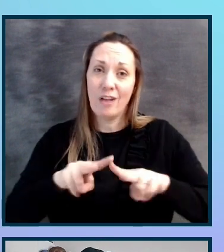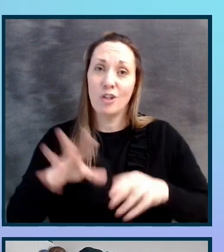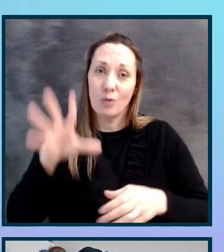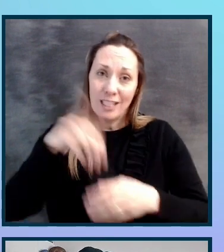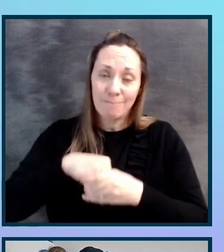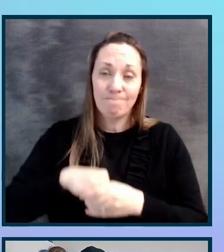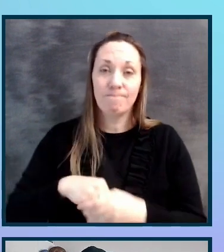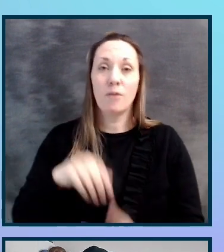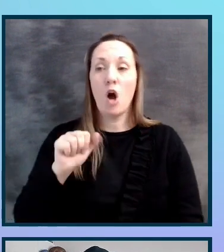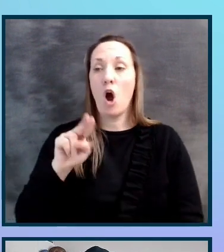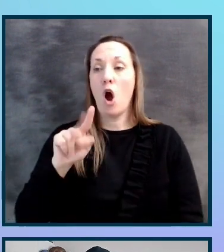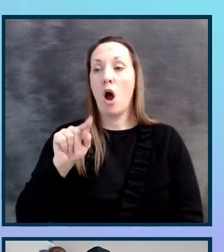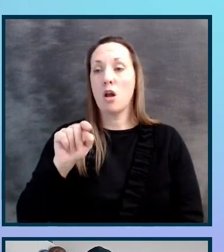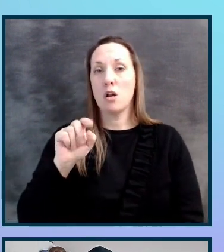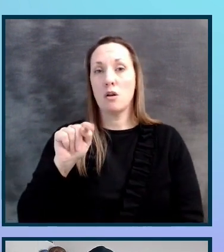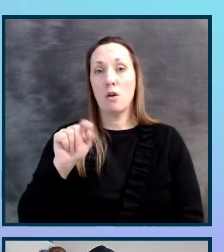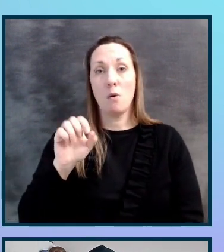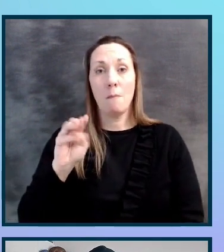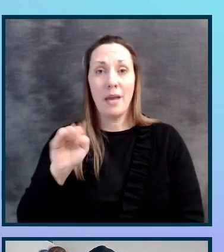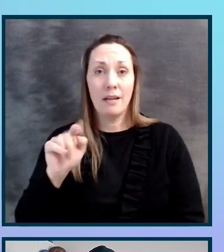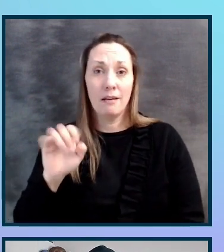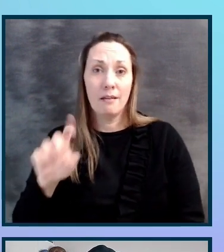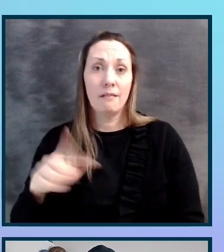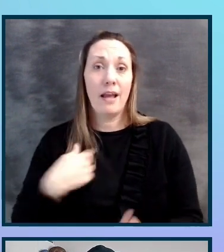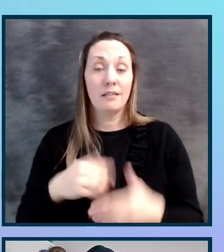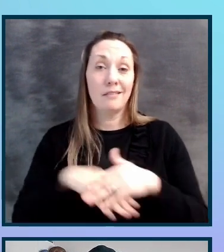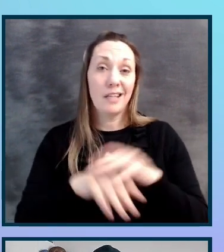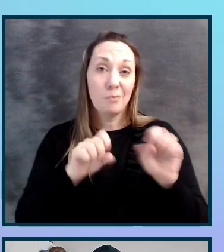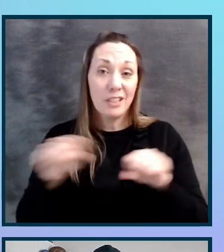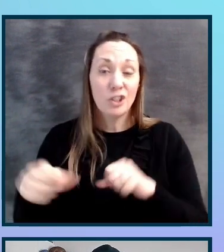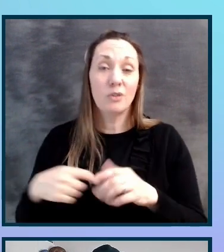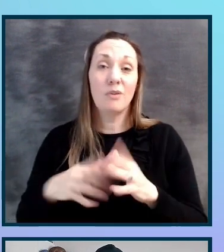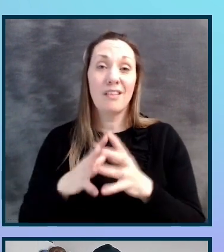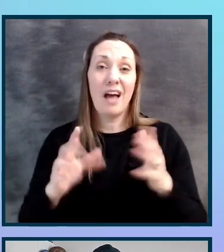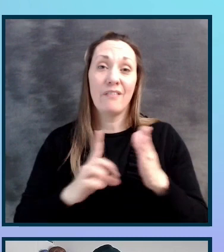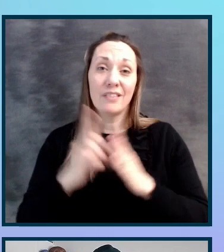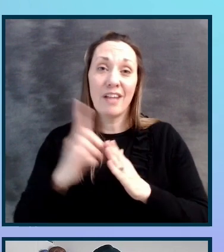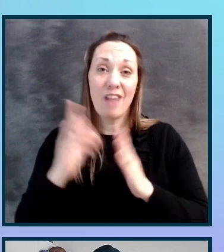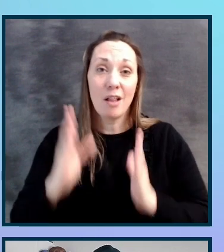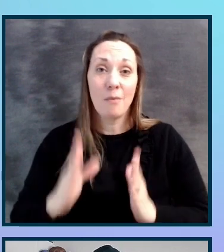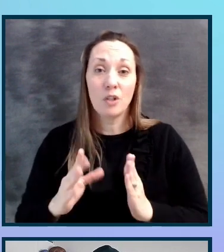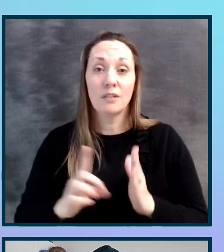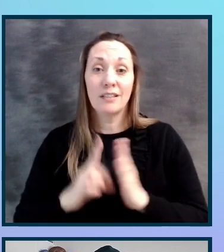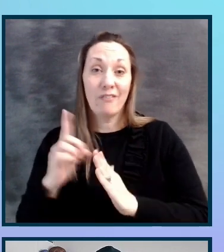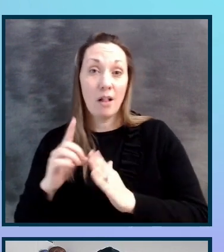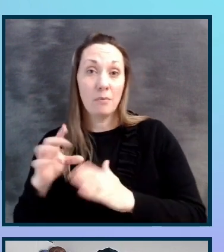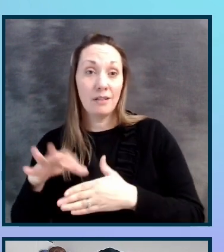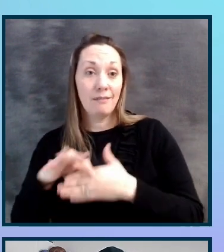Automated accessibility testing catches the lower third of accessibility issues while developers are developing content, right?